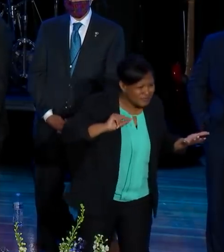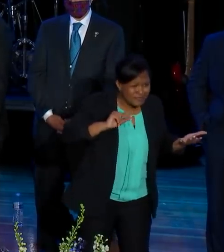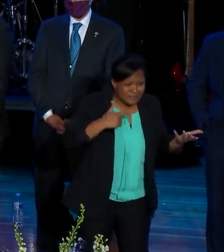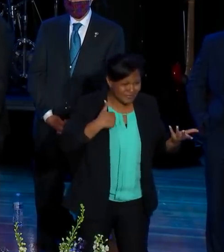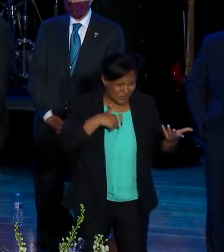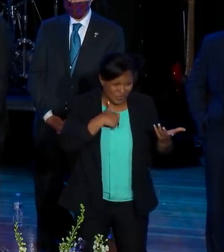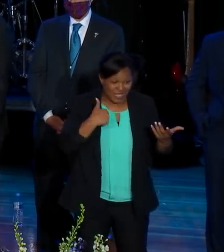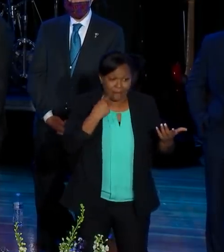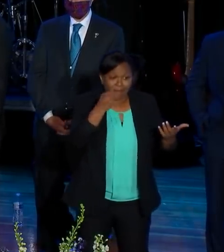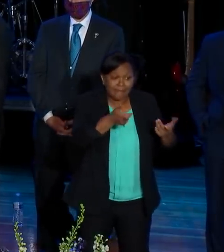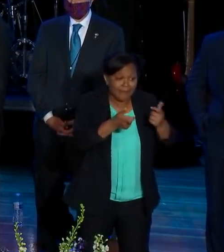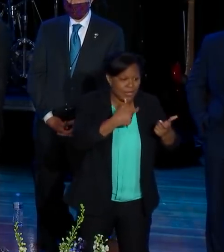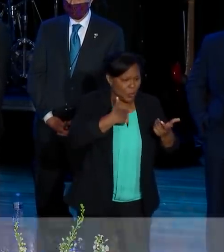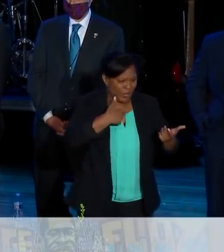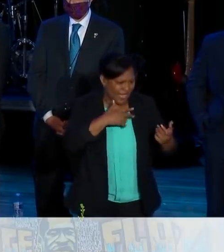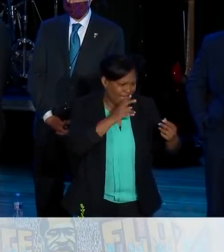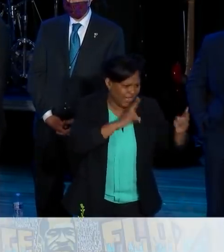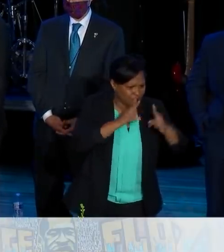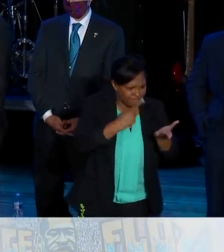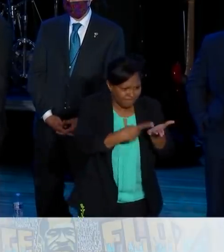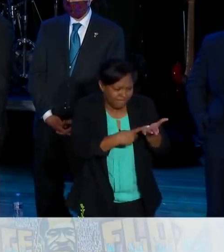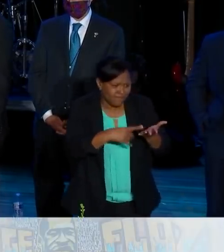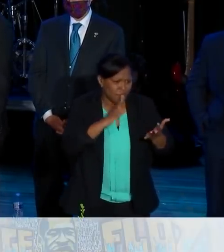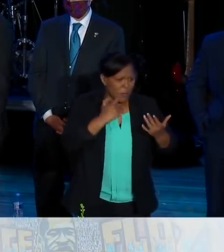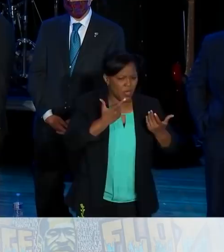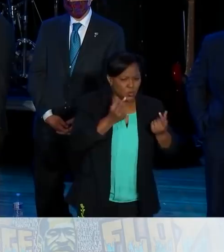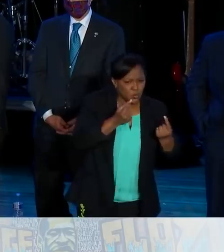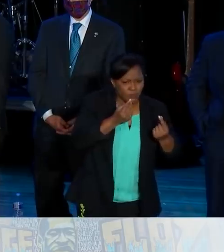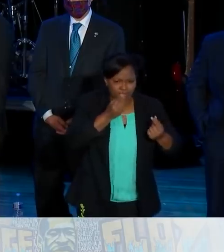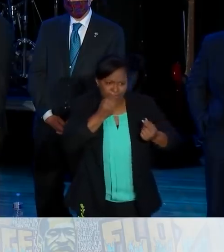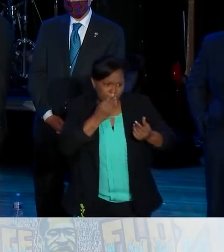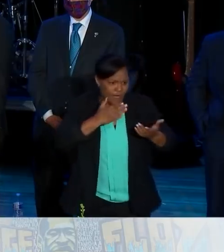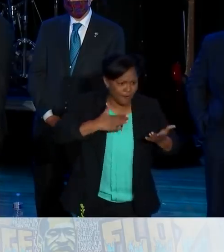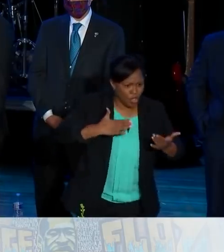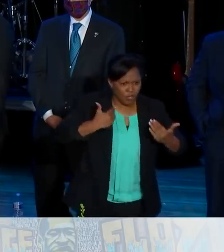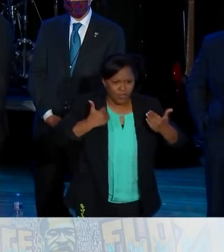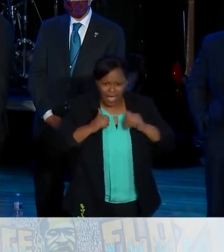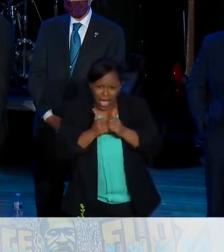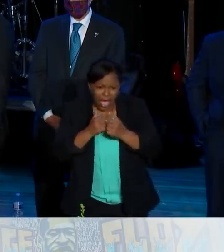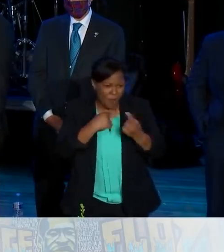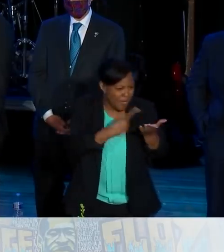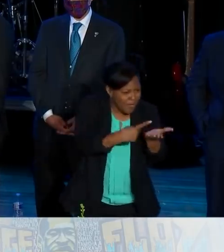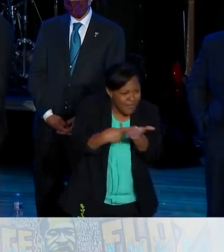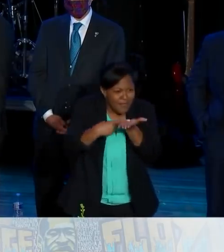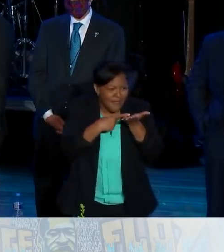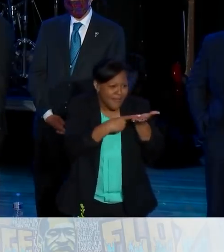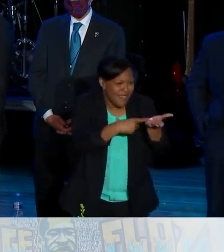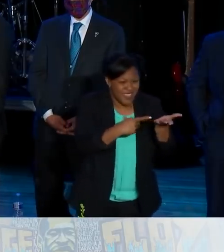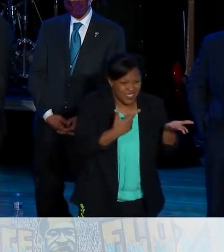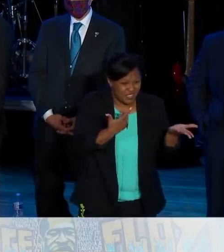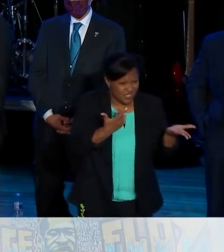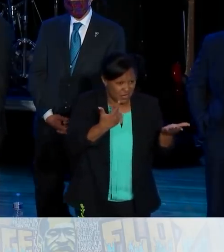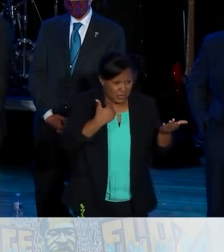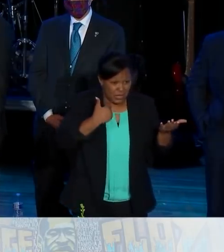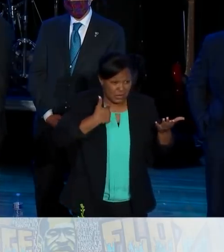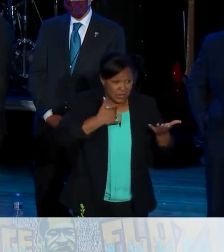DRIED AND WASHED OUR CLOTHES, THAT WAS JUST INGENUITY. AND I MEAN, HEY, WE HAD WHAT WE HAD.